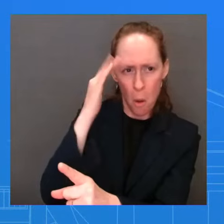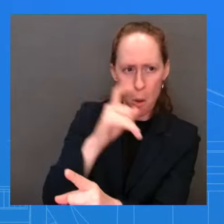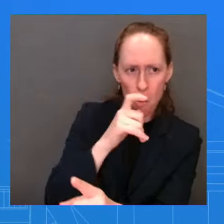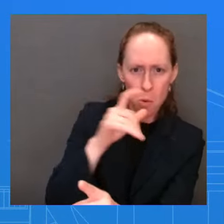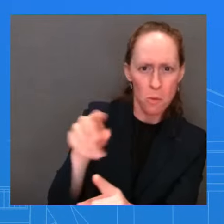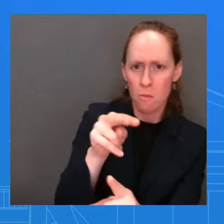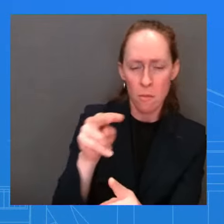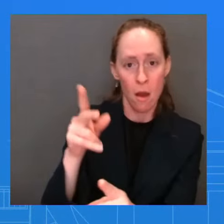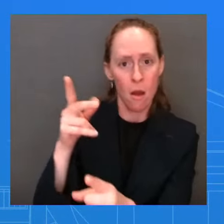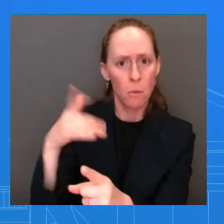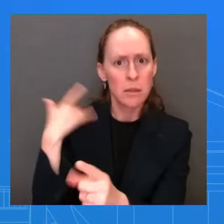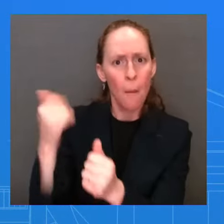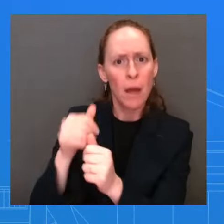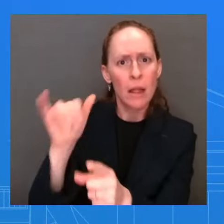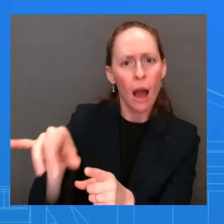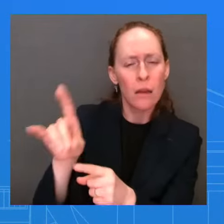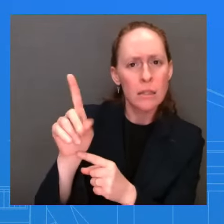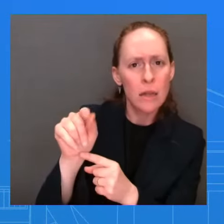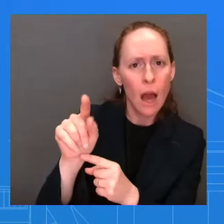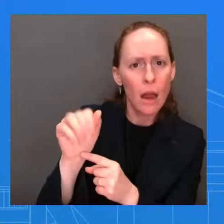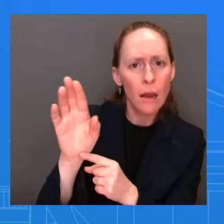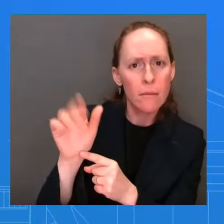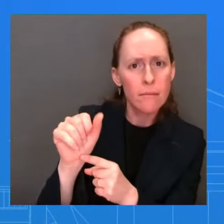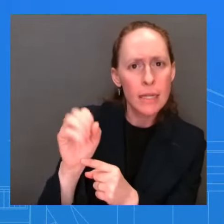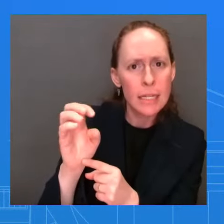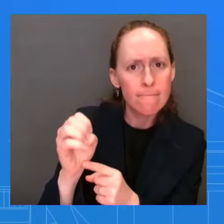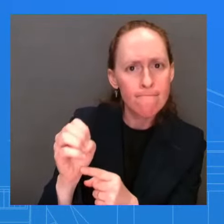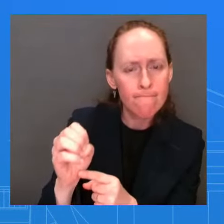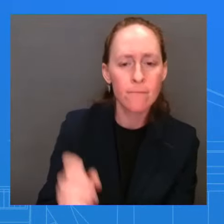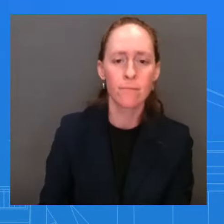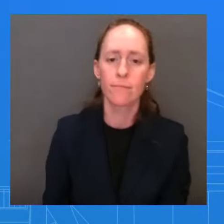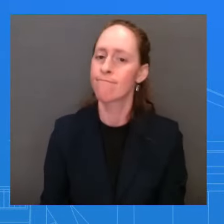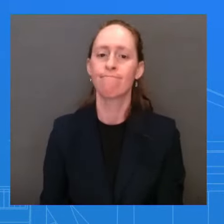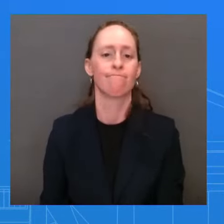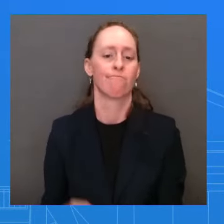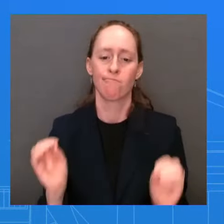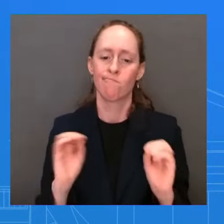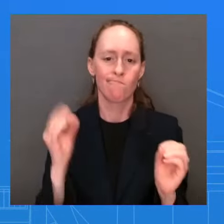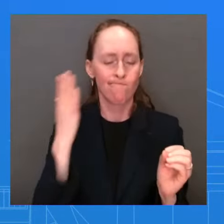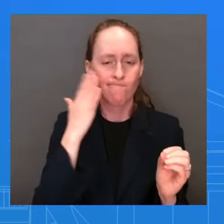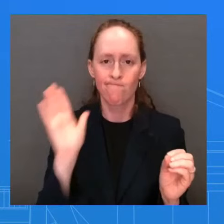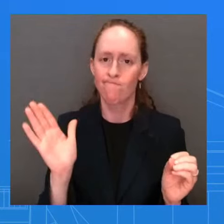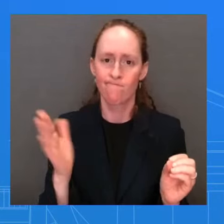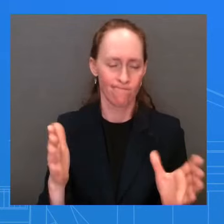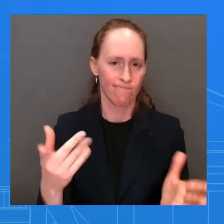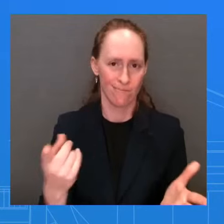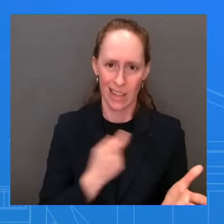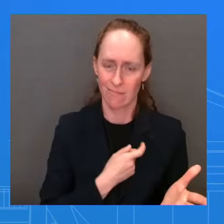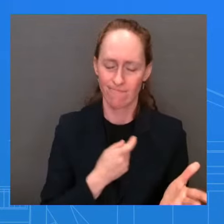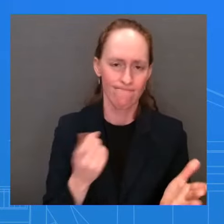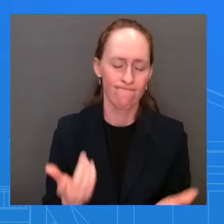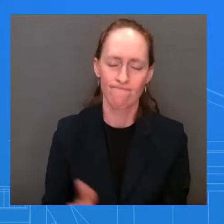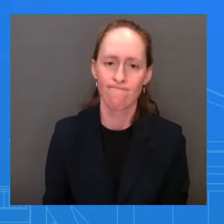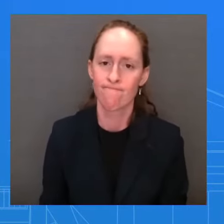I just don't have anything at -- at this time. All right, I'm going to go to the back. Go ahead. Go ahead. Yeah. The Press: Oh, thank you so much. Ms. Jean-Pierre: Oh, wait. Oh, okay. The Press: Thank you.